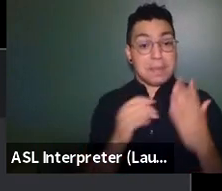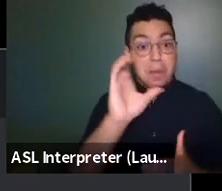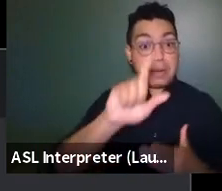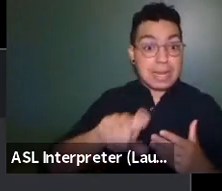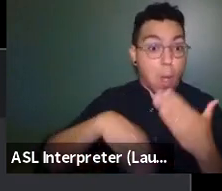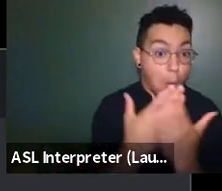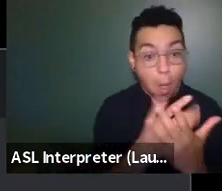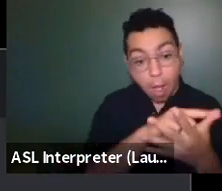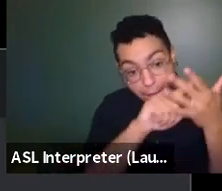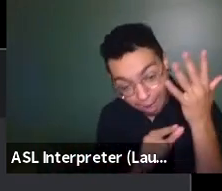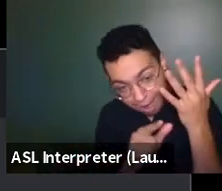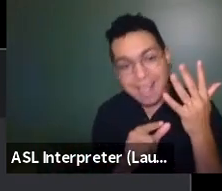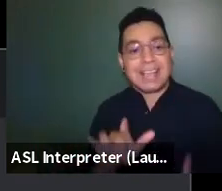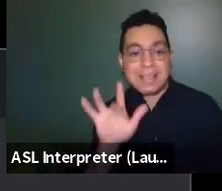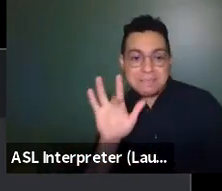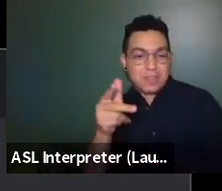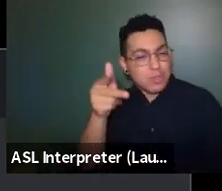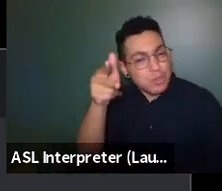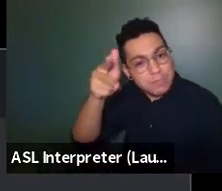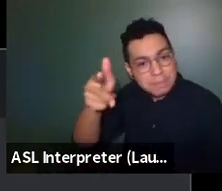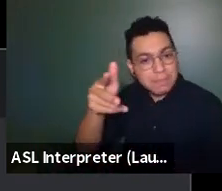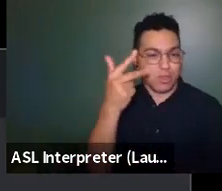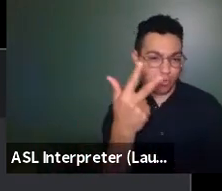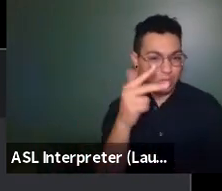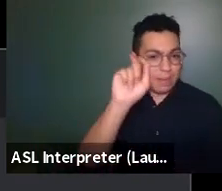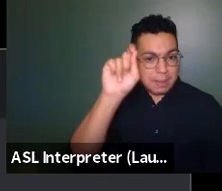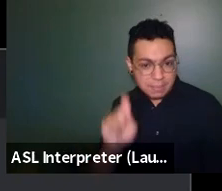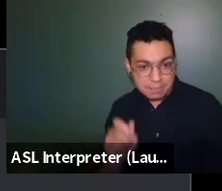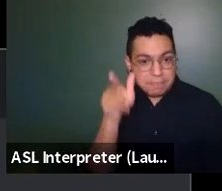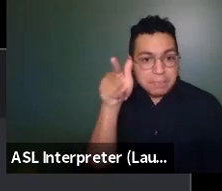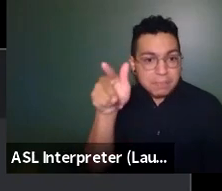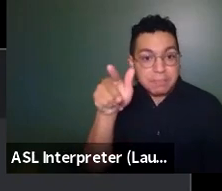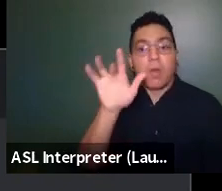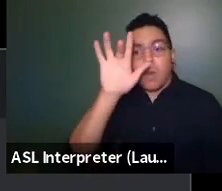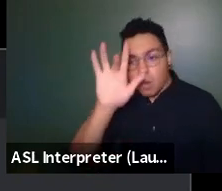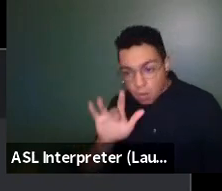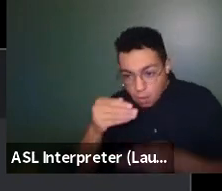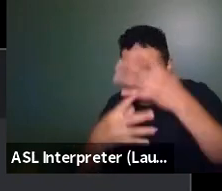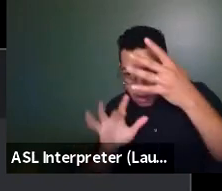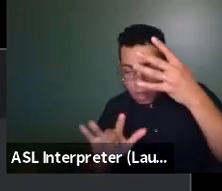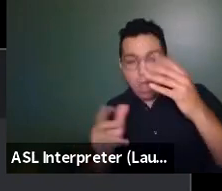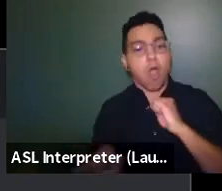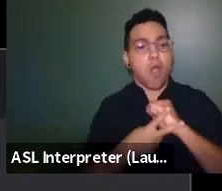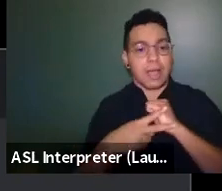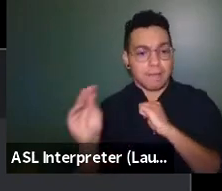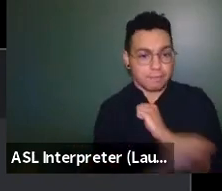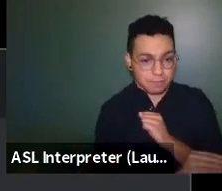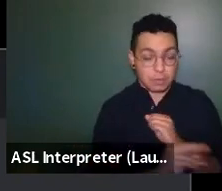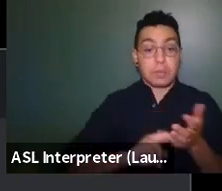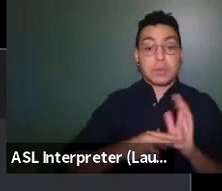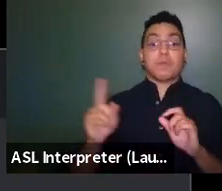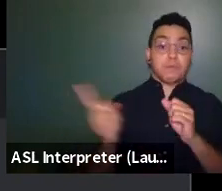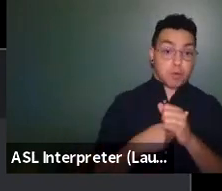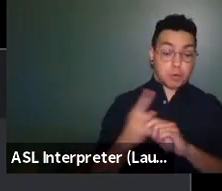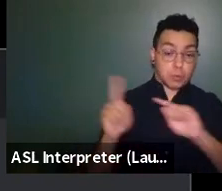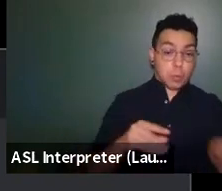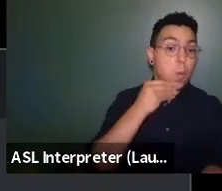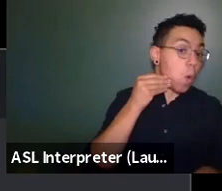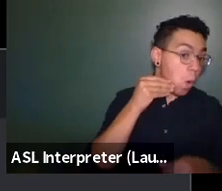ESD 112 - Katherine Livick: I can click my three dots and I can archive. So I need to be in my home base. I look at the card for the class and I archive it